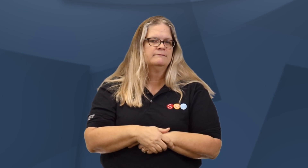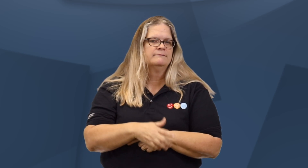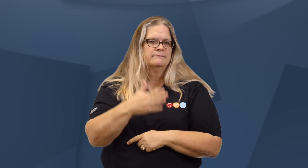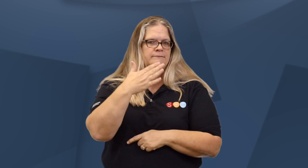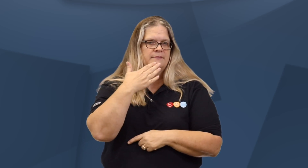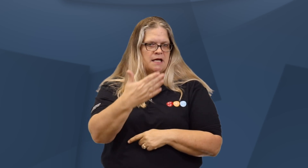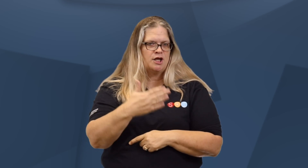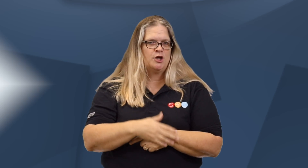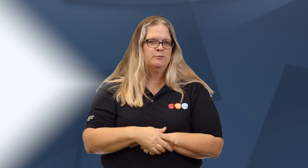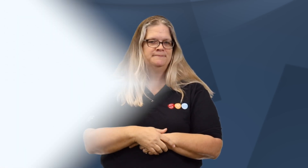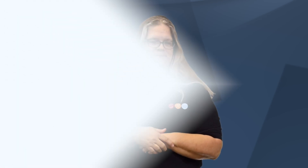Thank you.